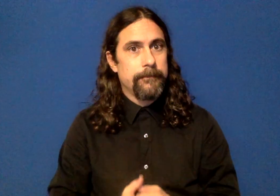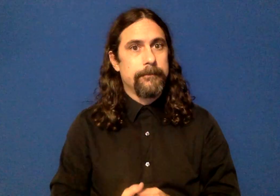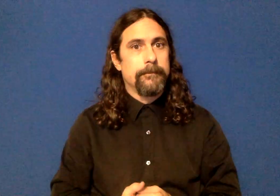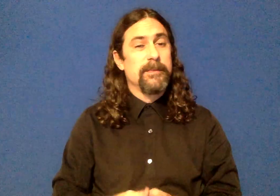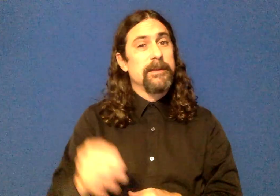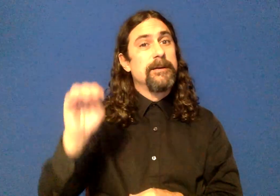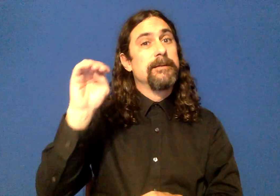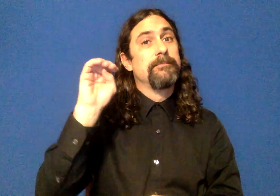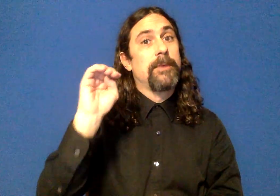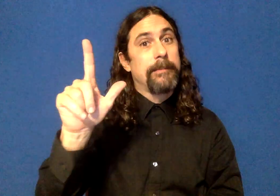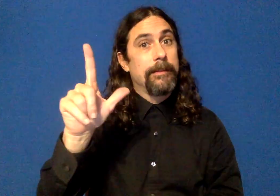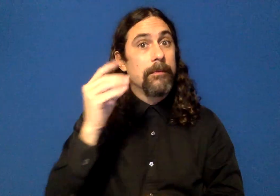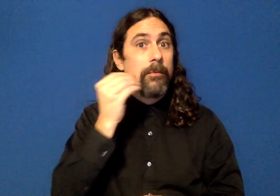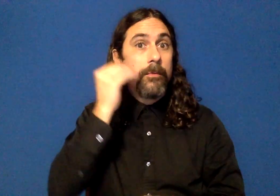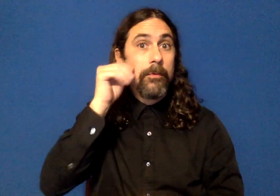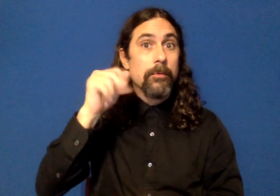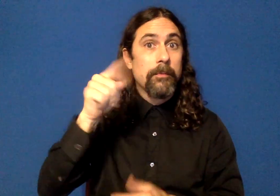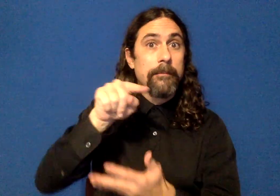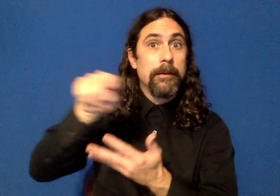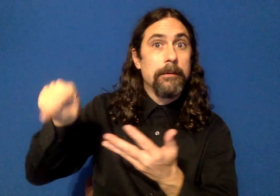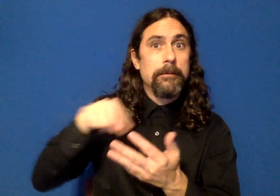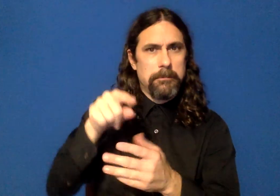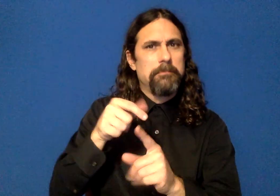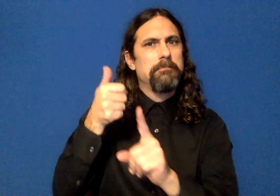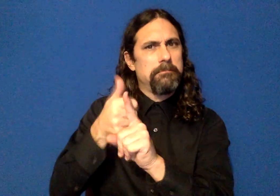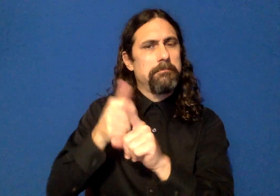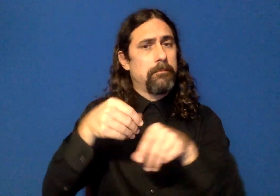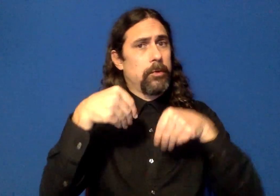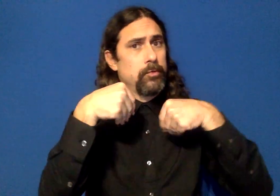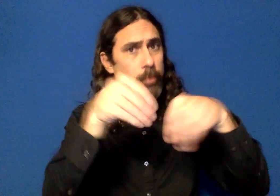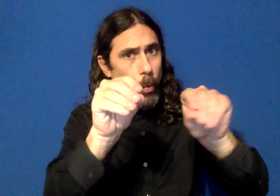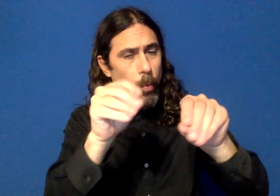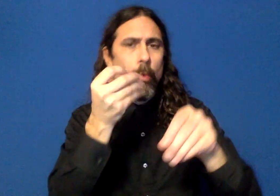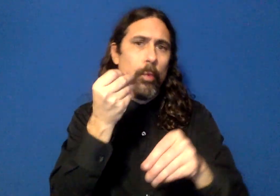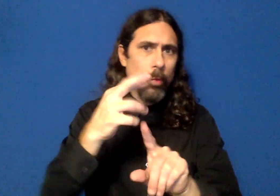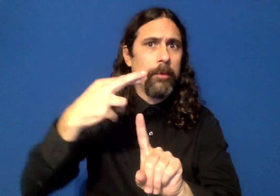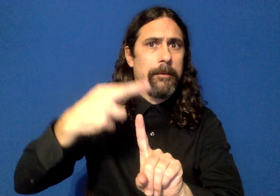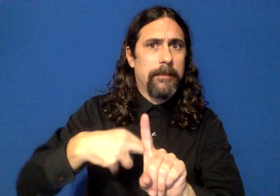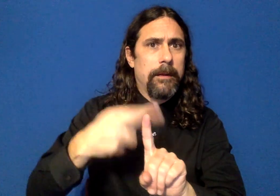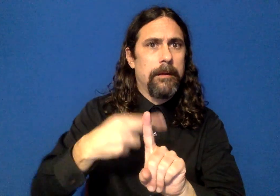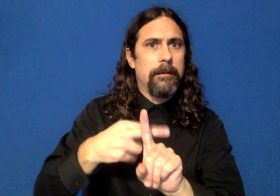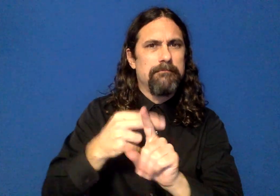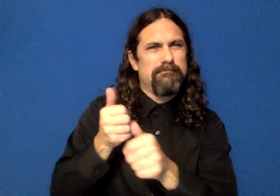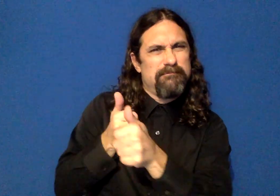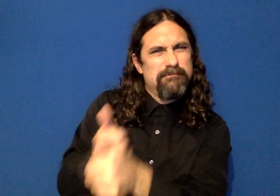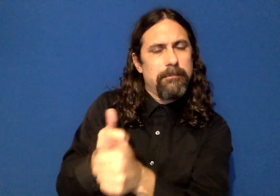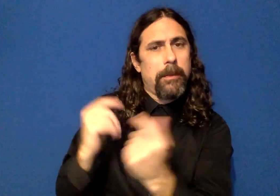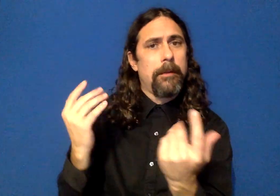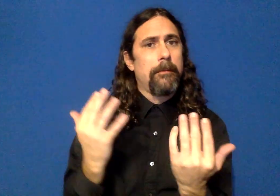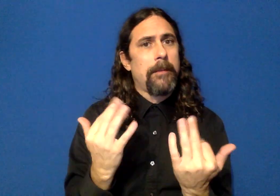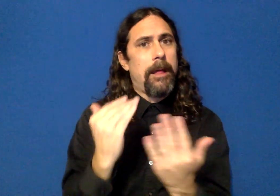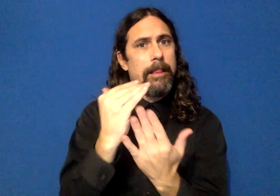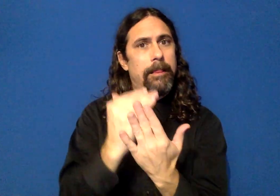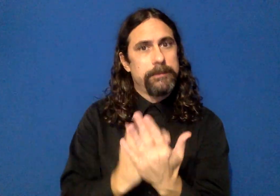Mitchell-Lama apartments are sold or rented through waiting lists maintained by each